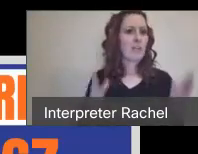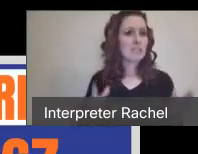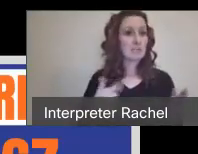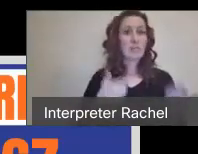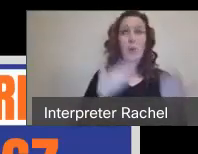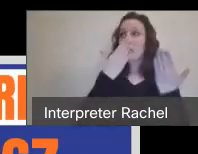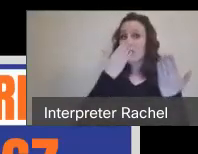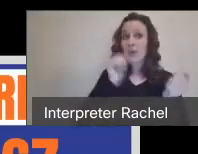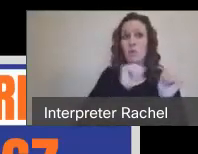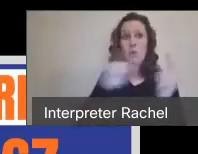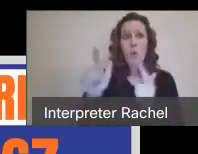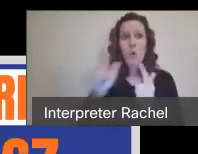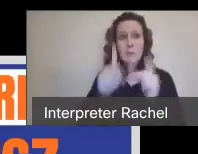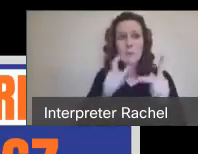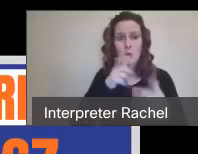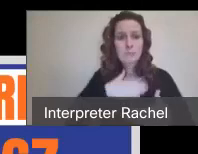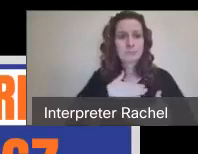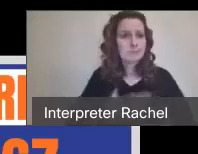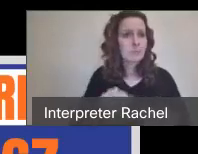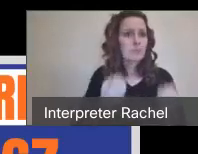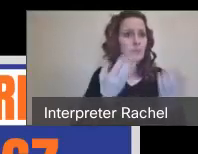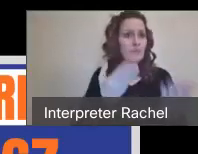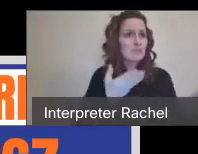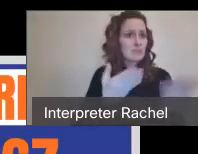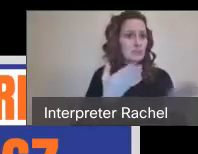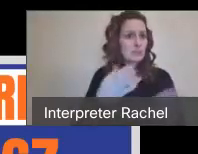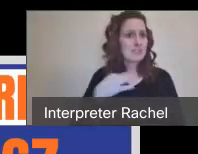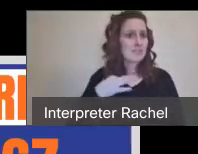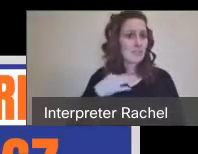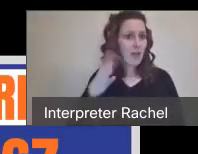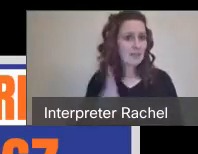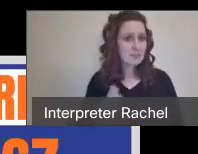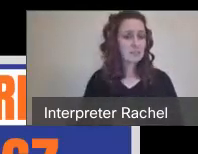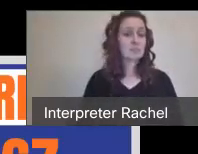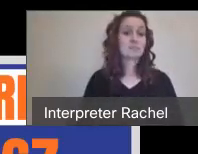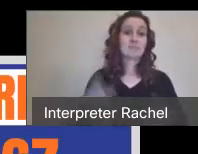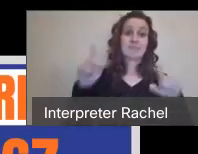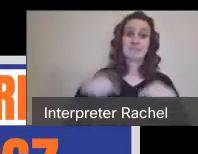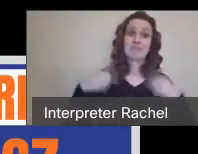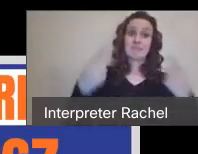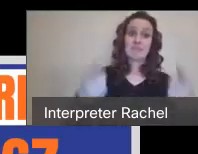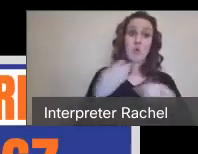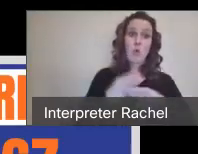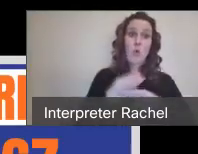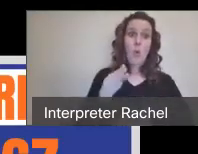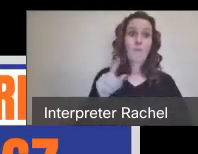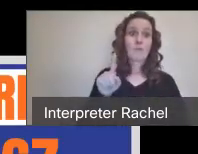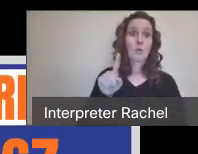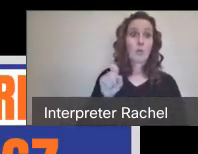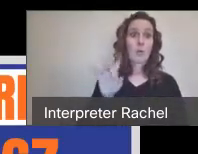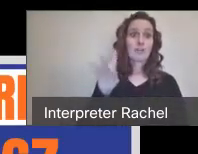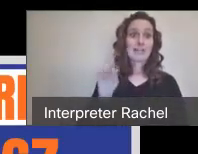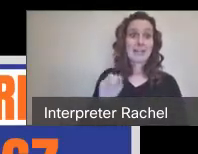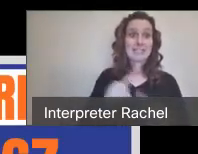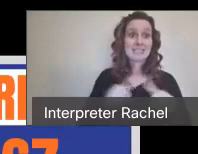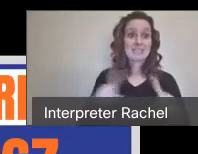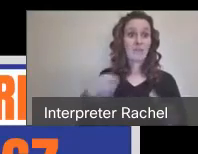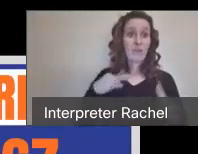to provide this service for our residents. To date, over 180 volunteers have been screened,